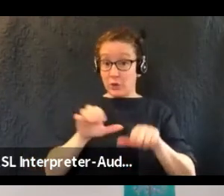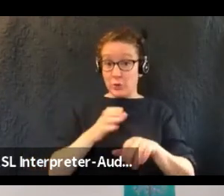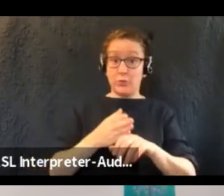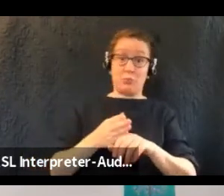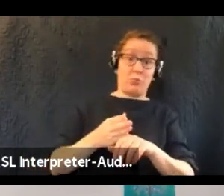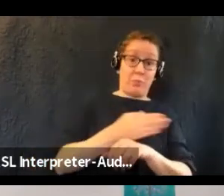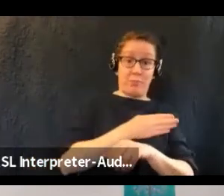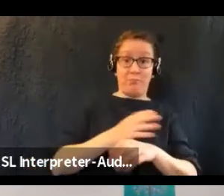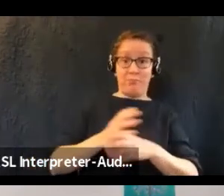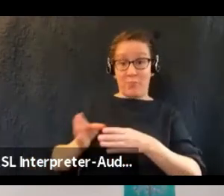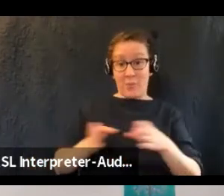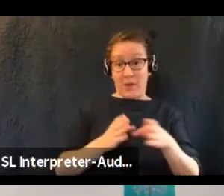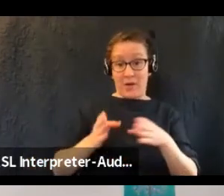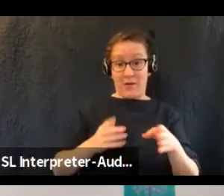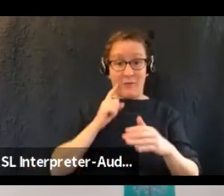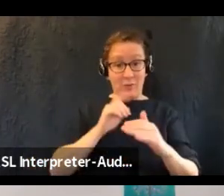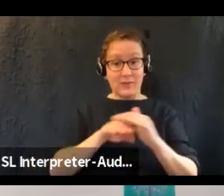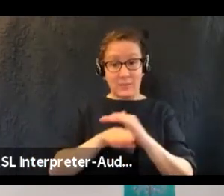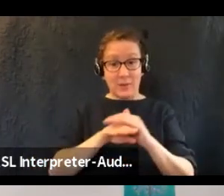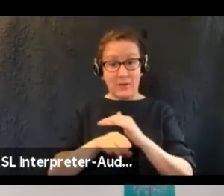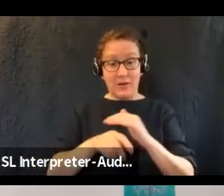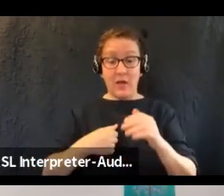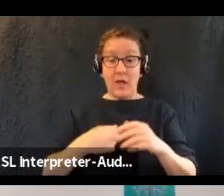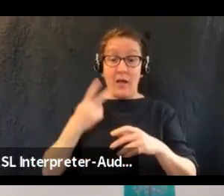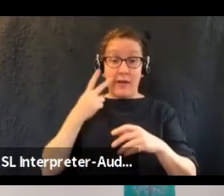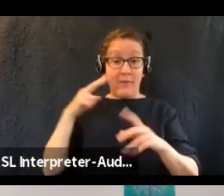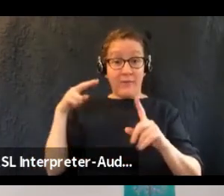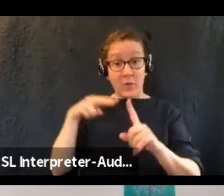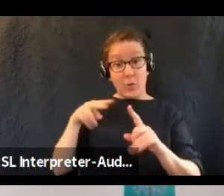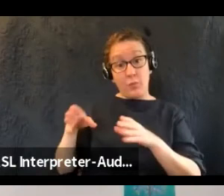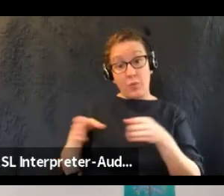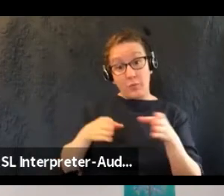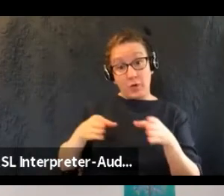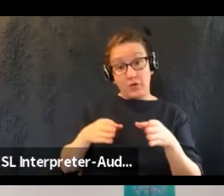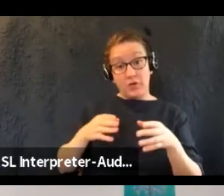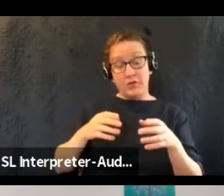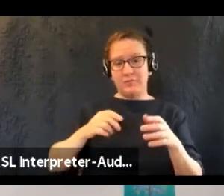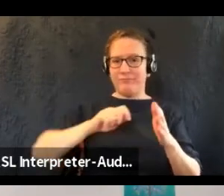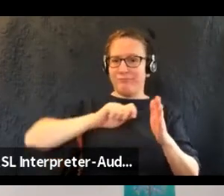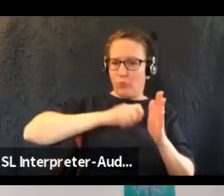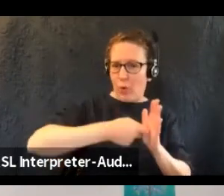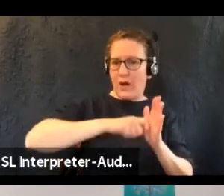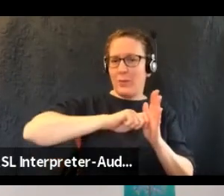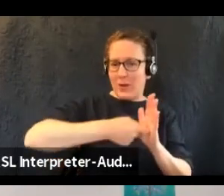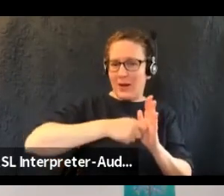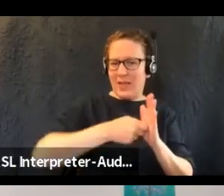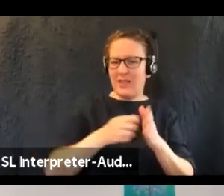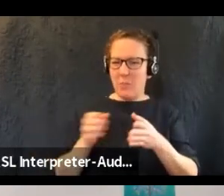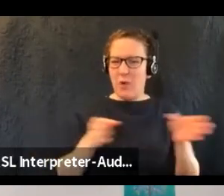I view preparation as the act of winding the key on a toy.